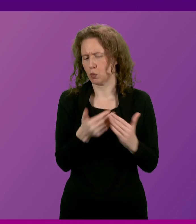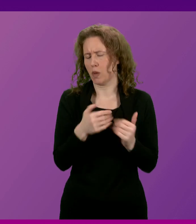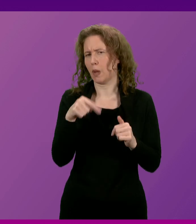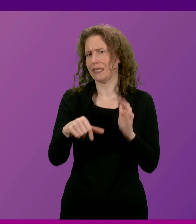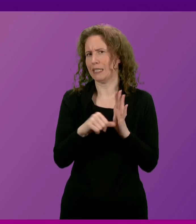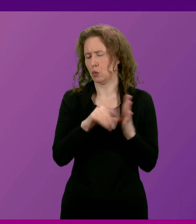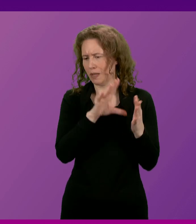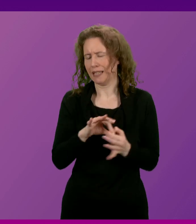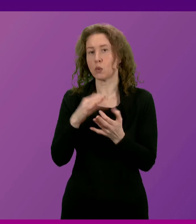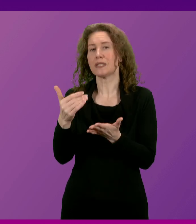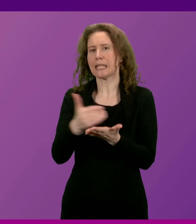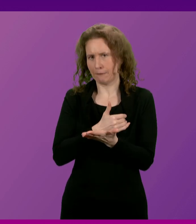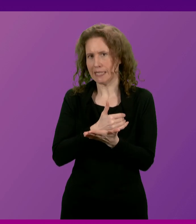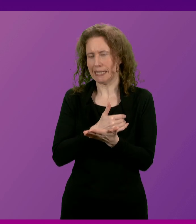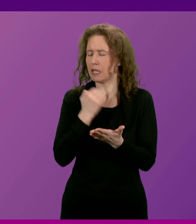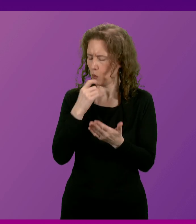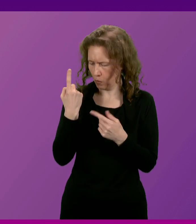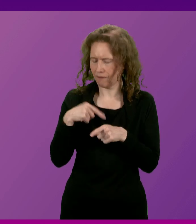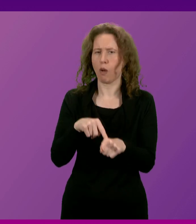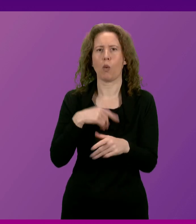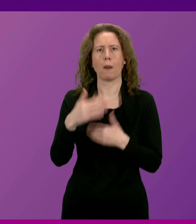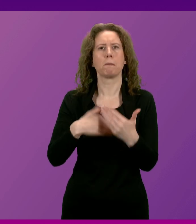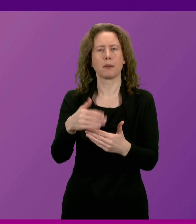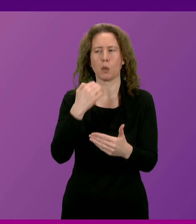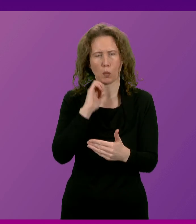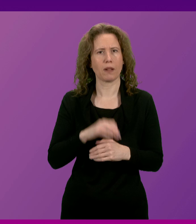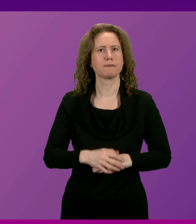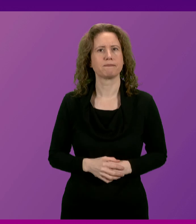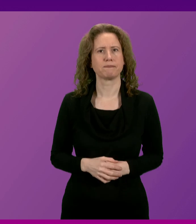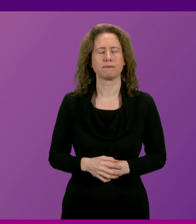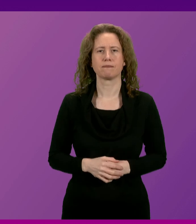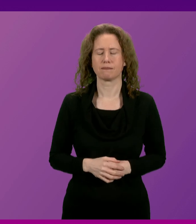safety issues. We will follow up on that in the light of First Minister’s question time.